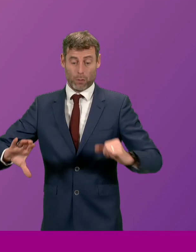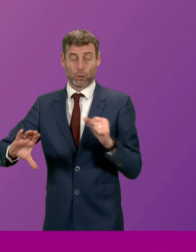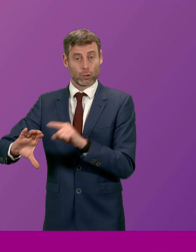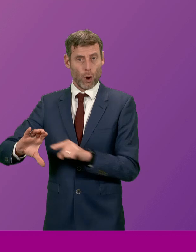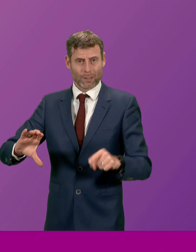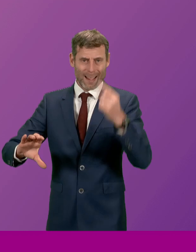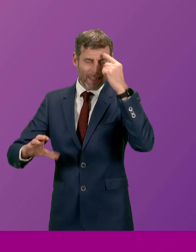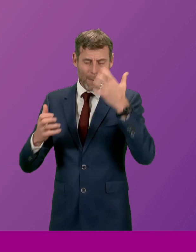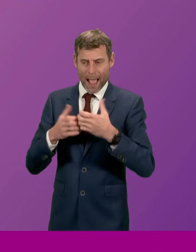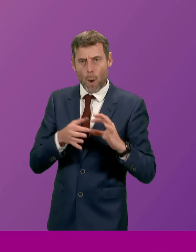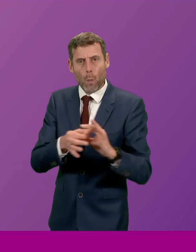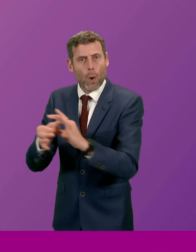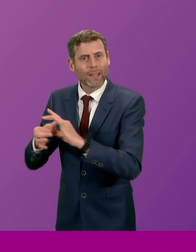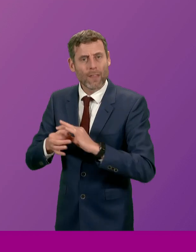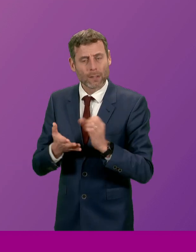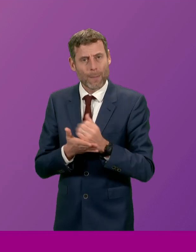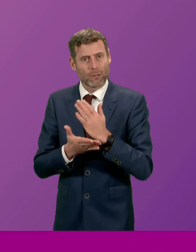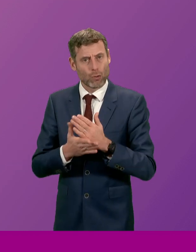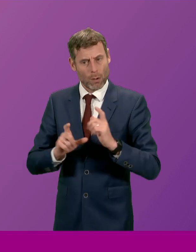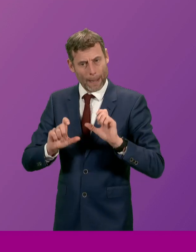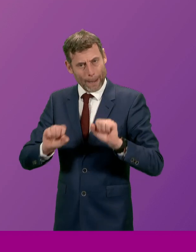together, we can help to secure the long-term future of that